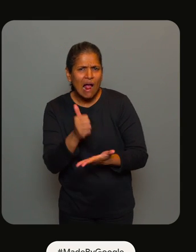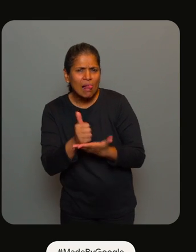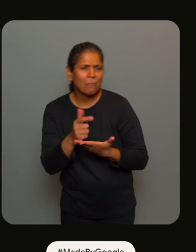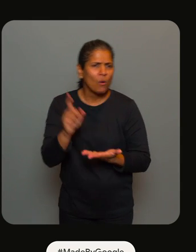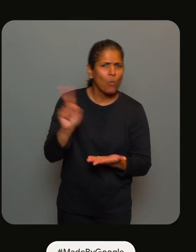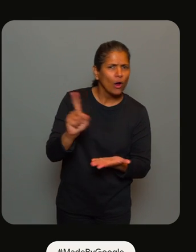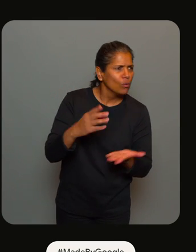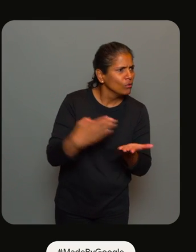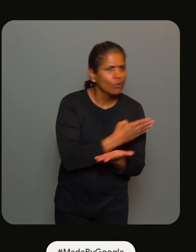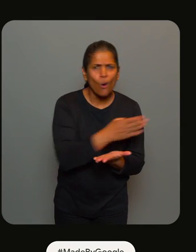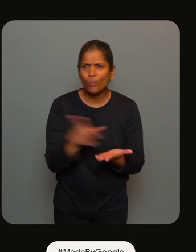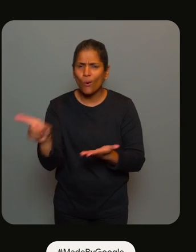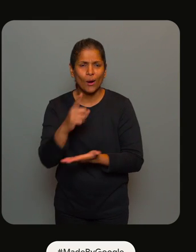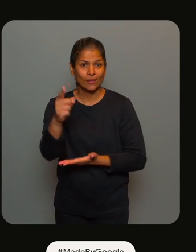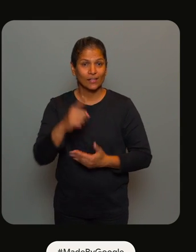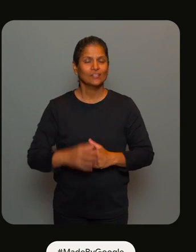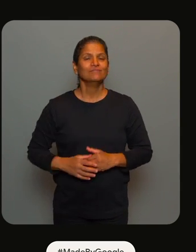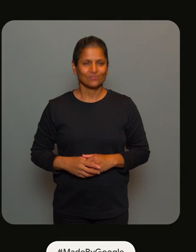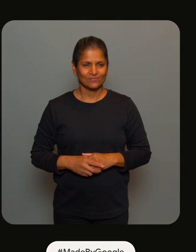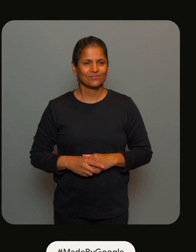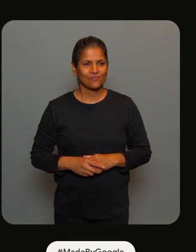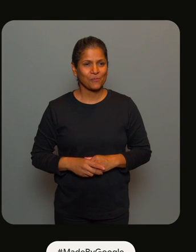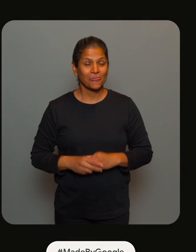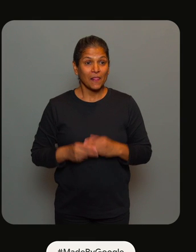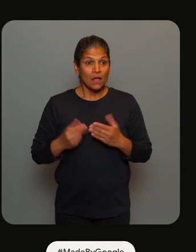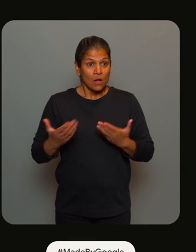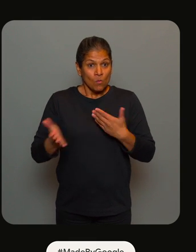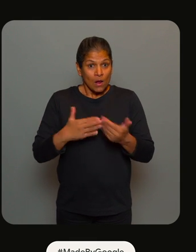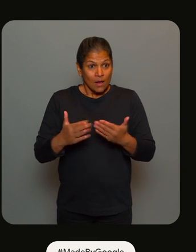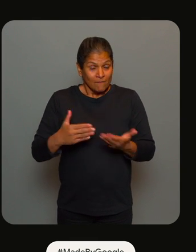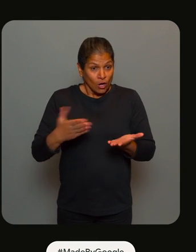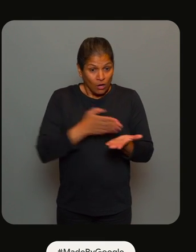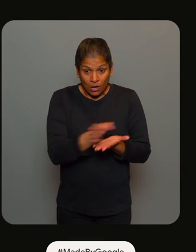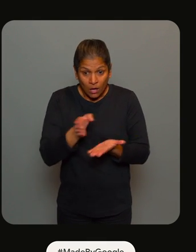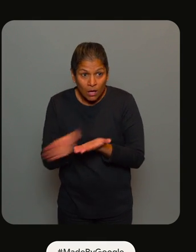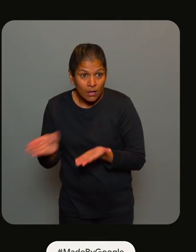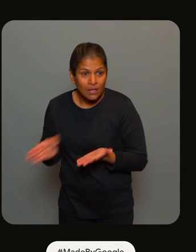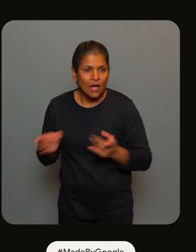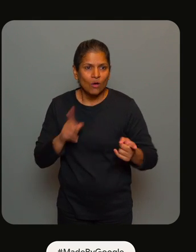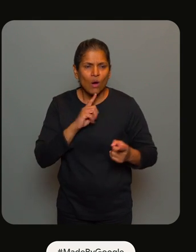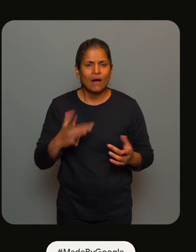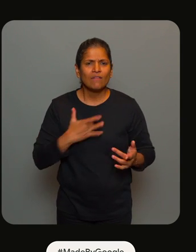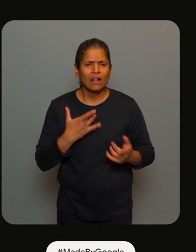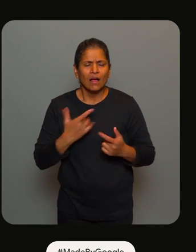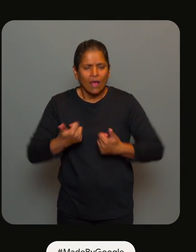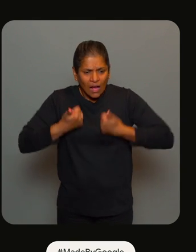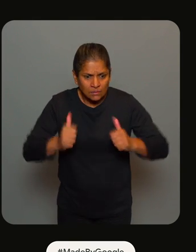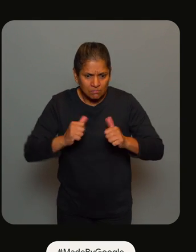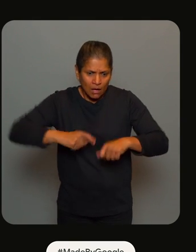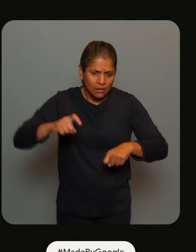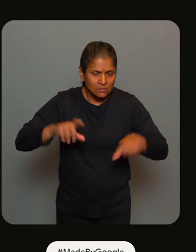it, in a way that is effortless, private, and secure.